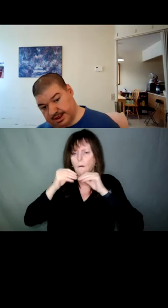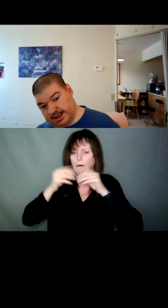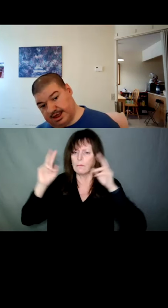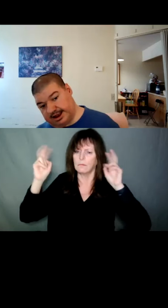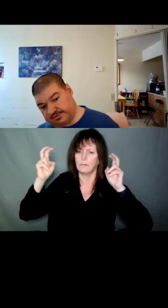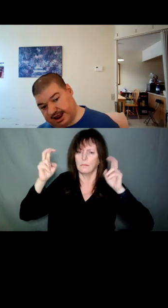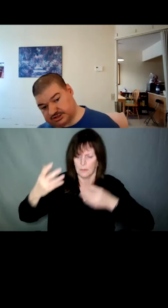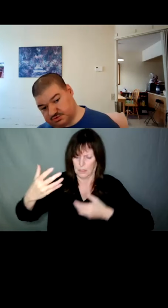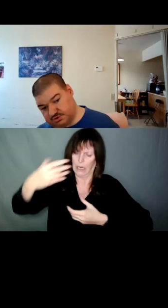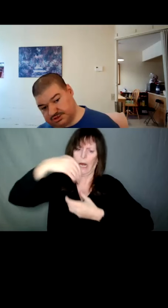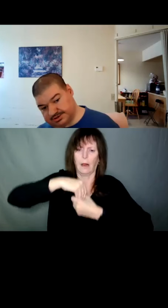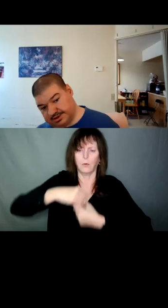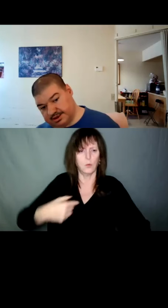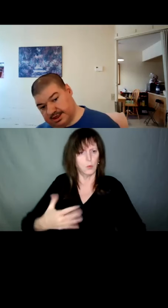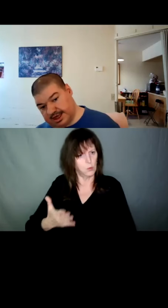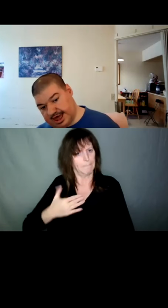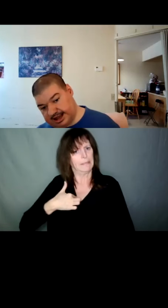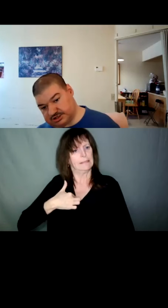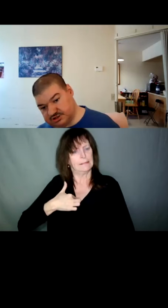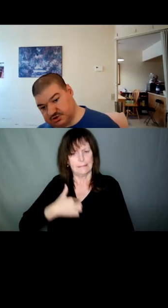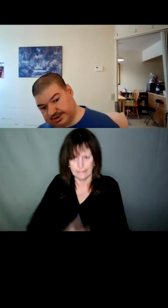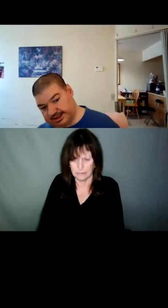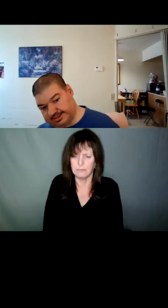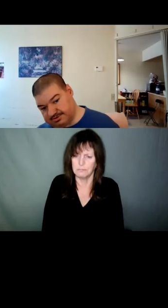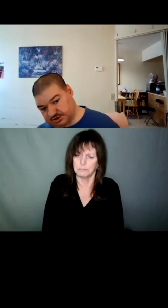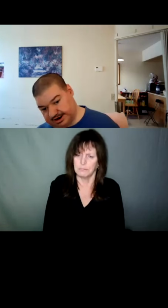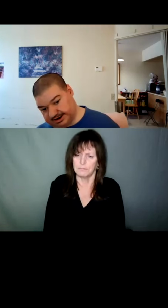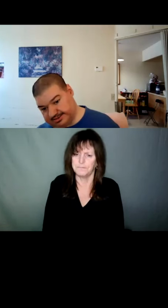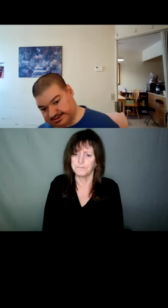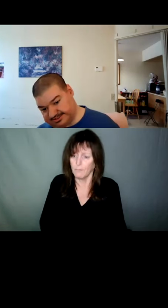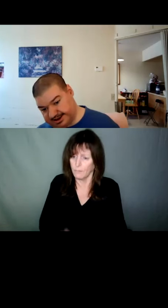by the national organization